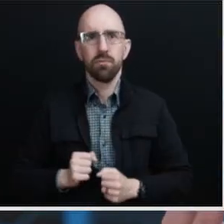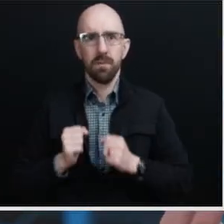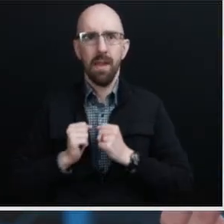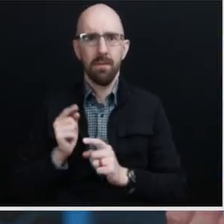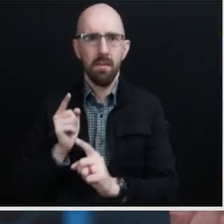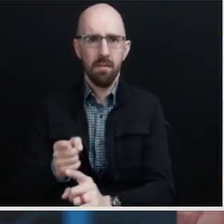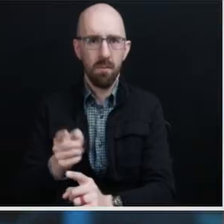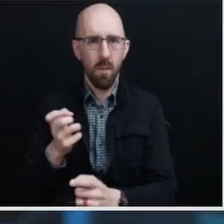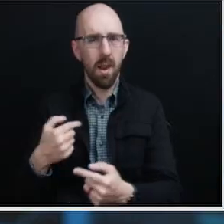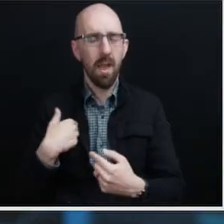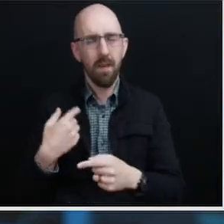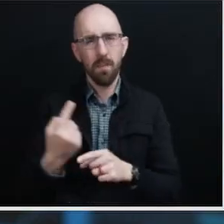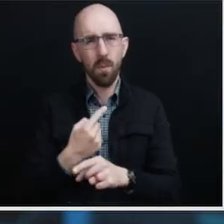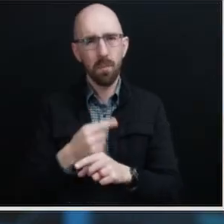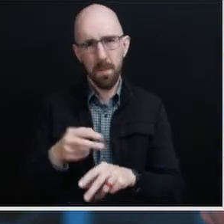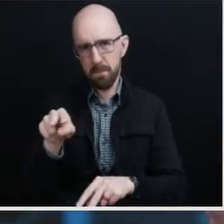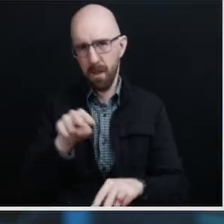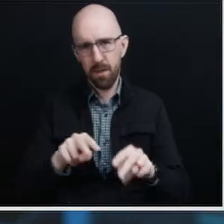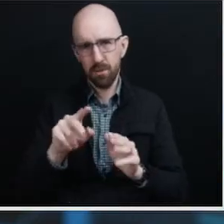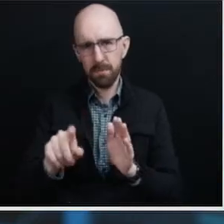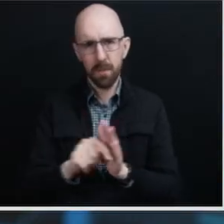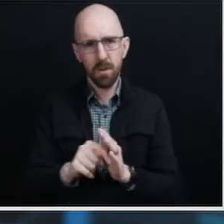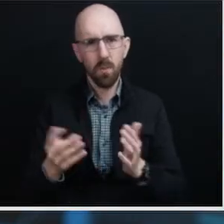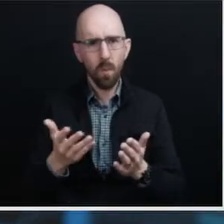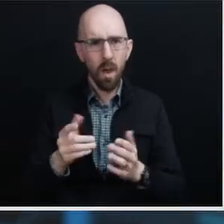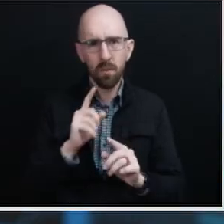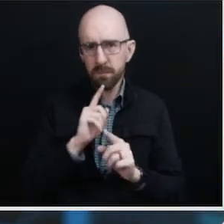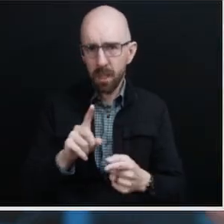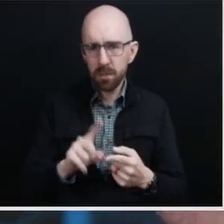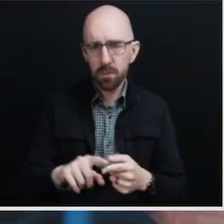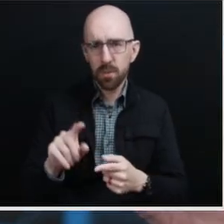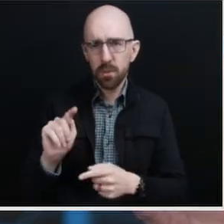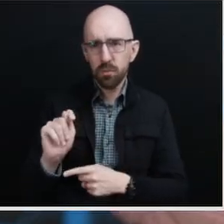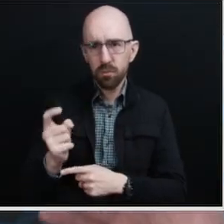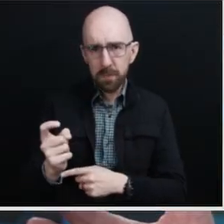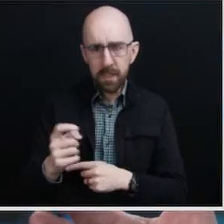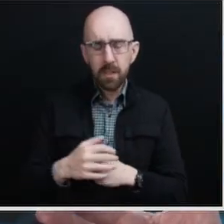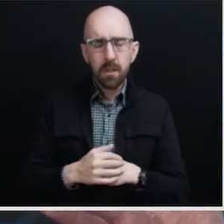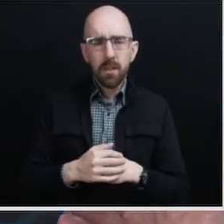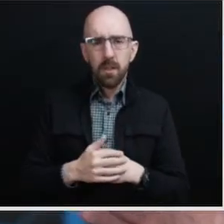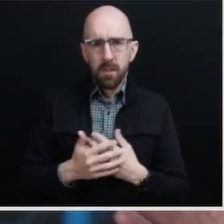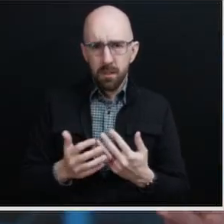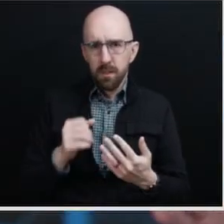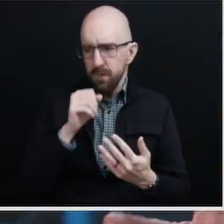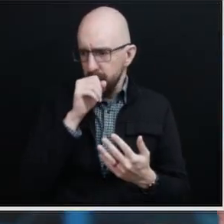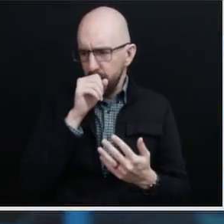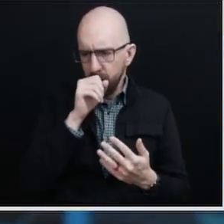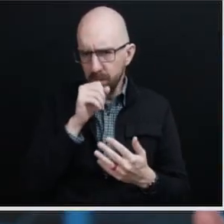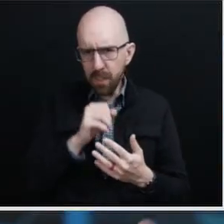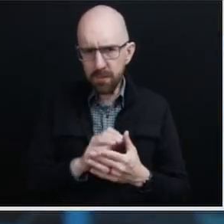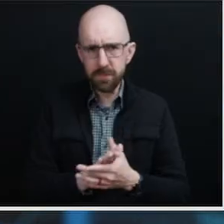monitoring period of what was the response to treatment. Um and then and you know get us far